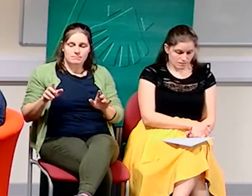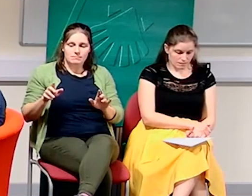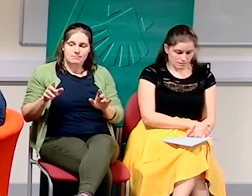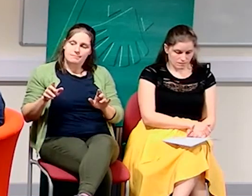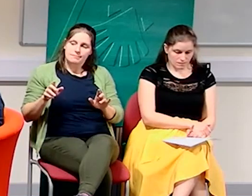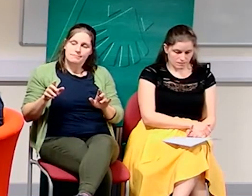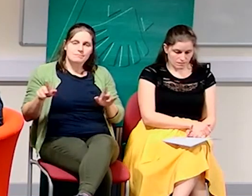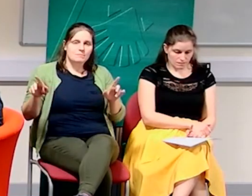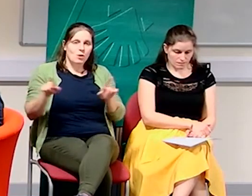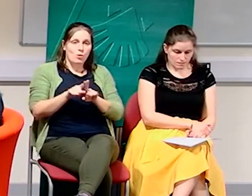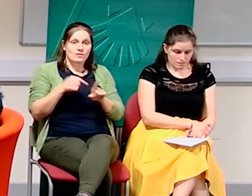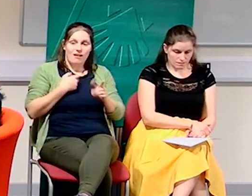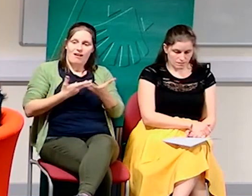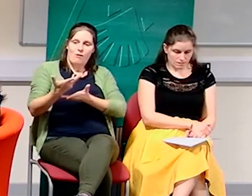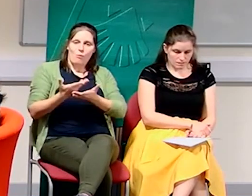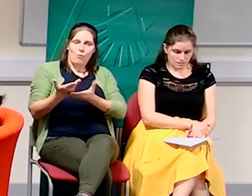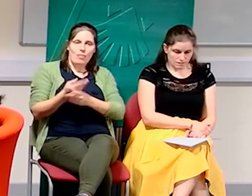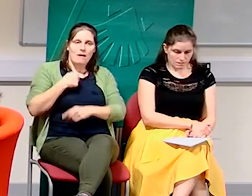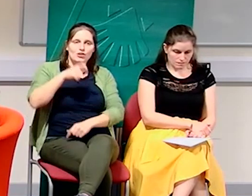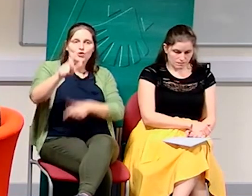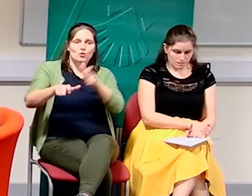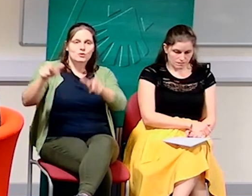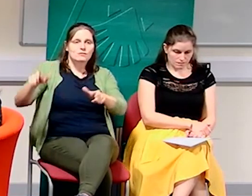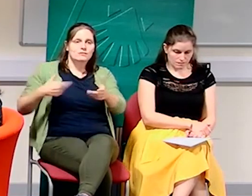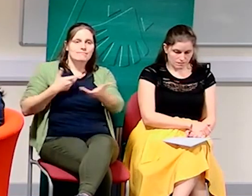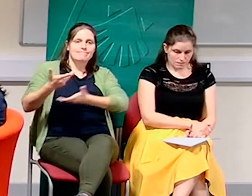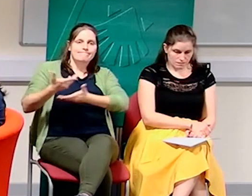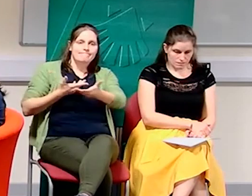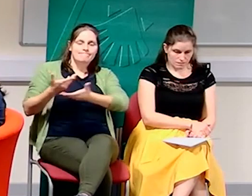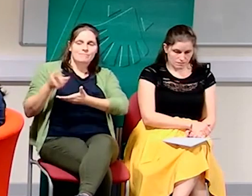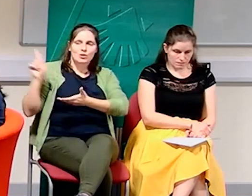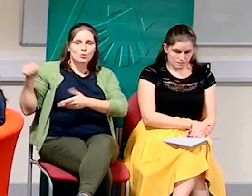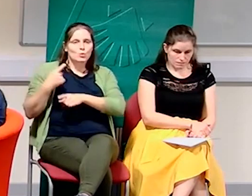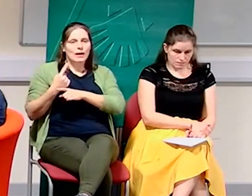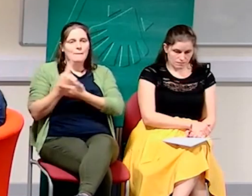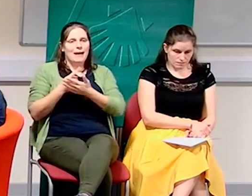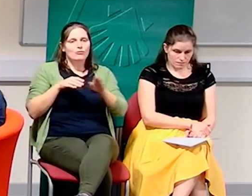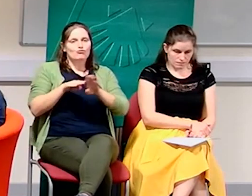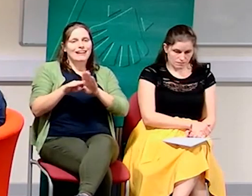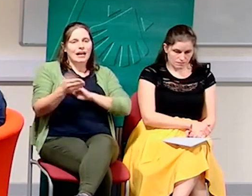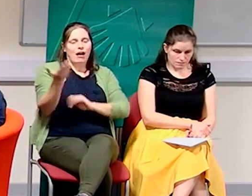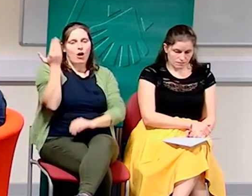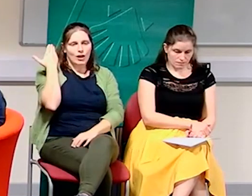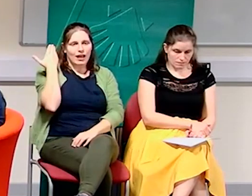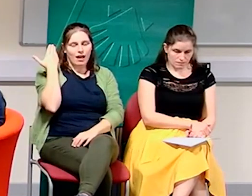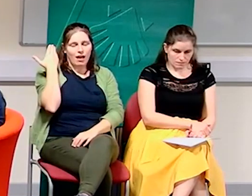students about it and this links to point about training earlier on initial digital training um